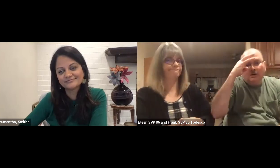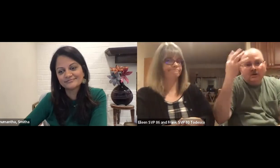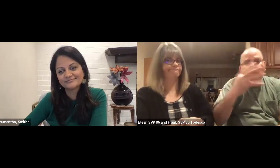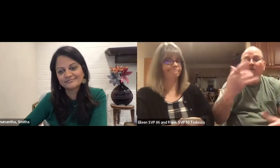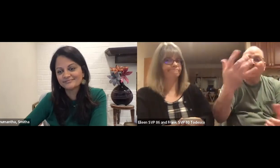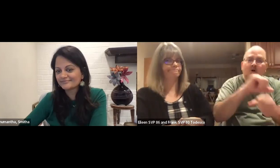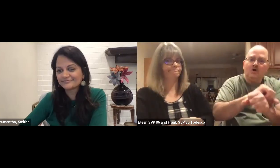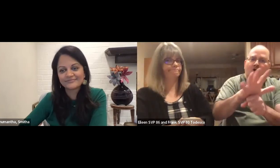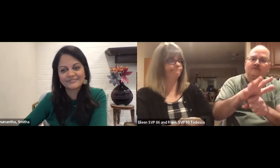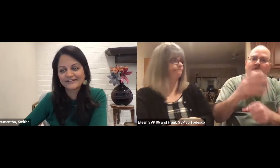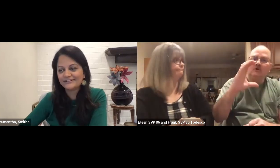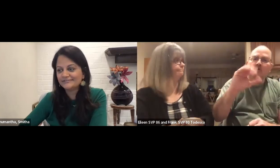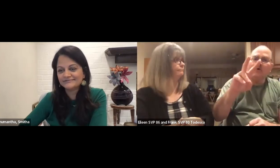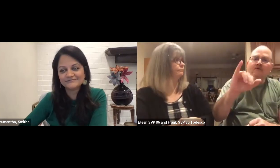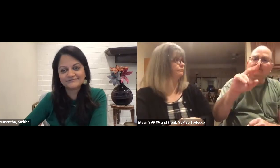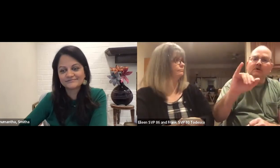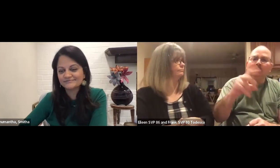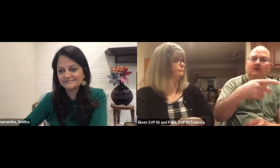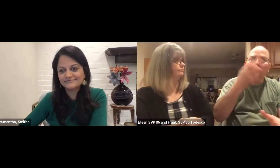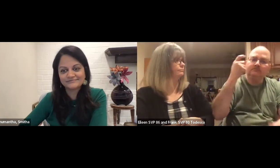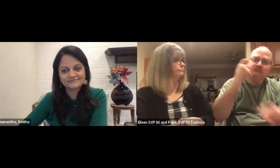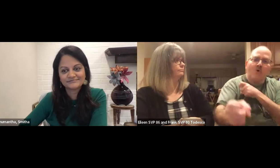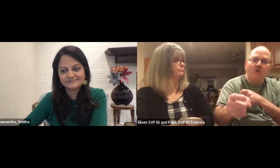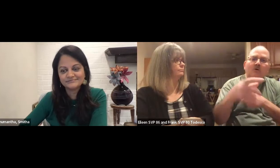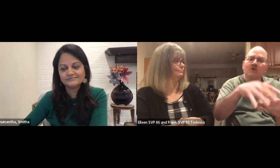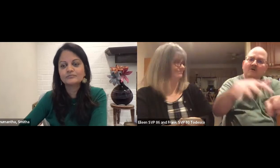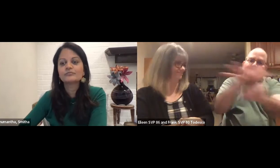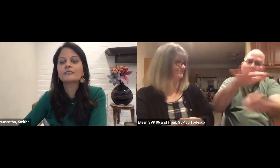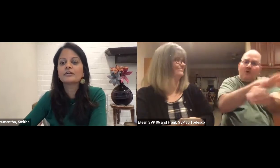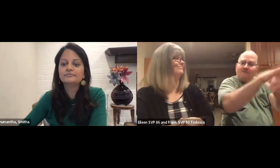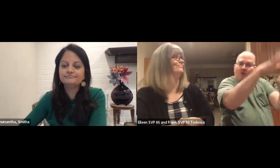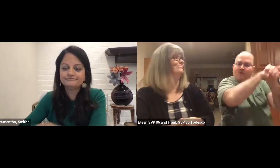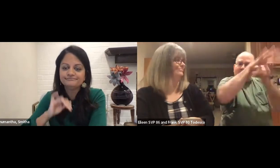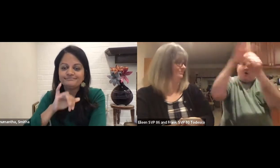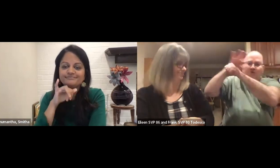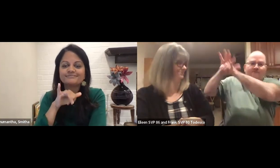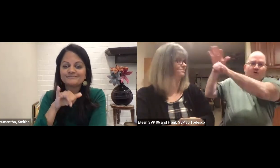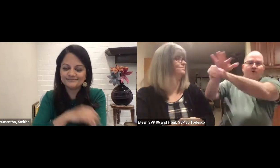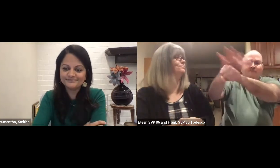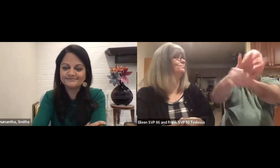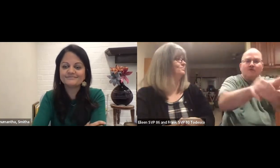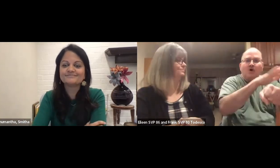and, again, this was a two-year process, and because of COVID, that completely ruined our chances